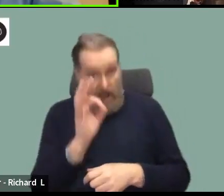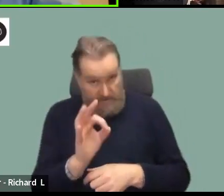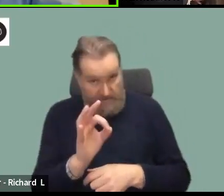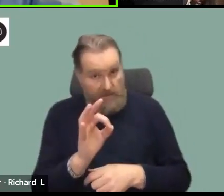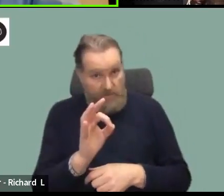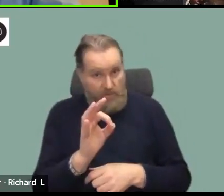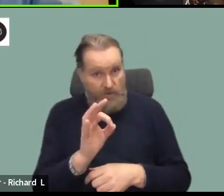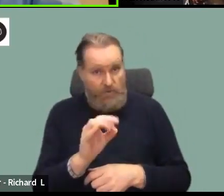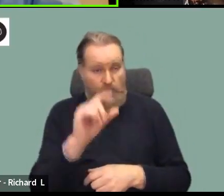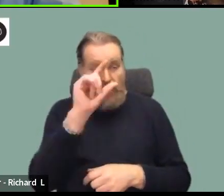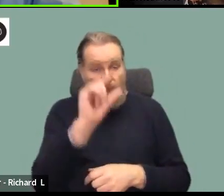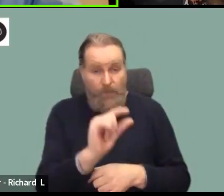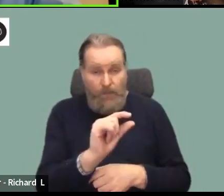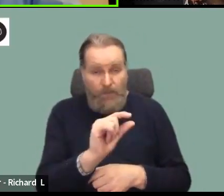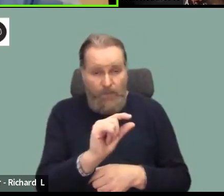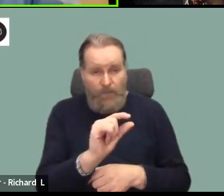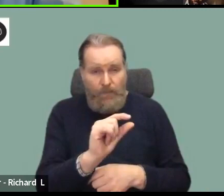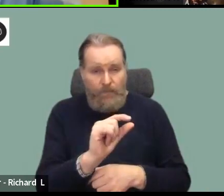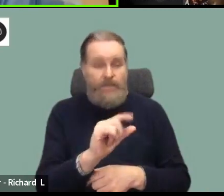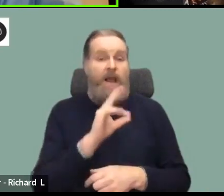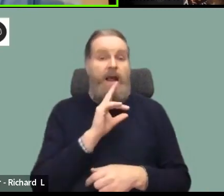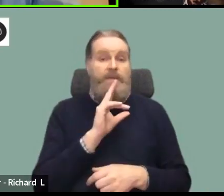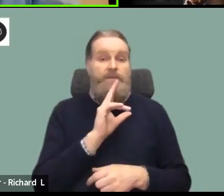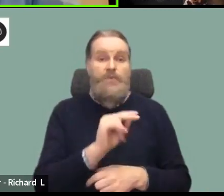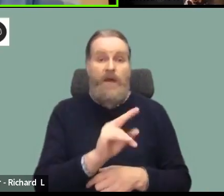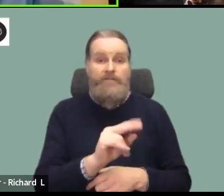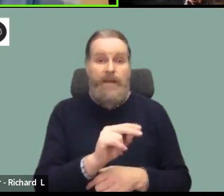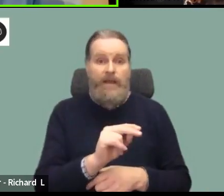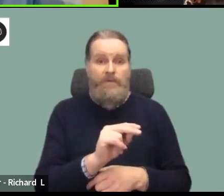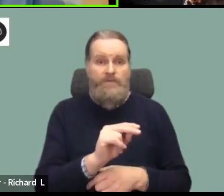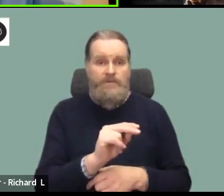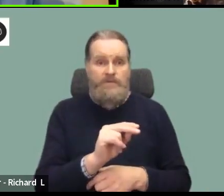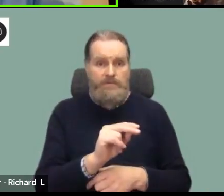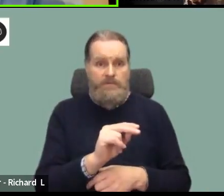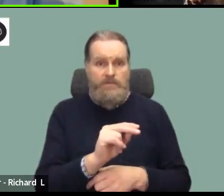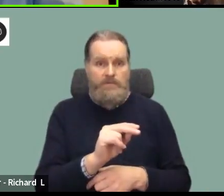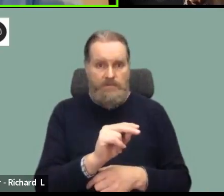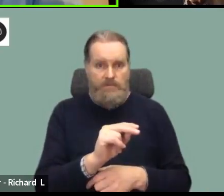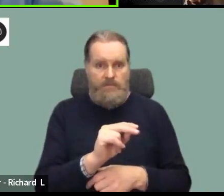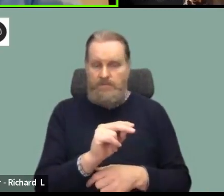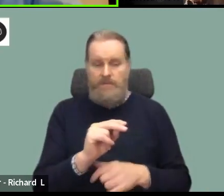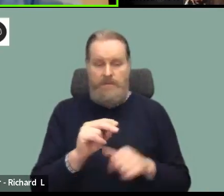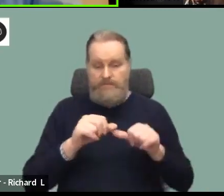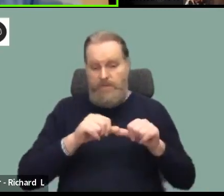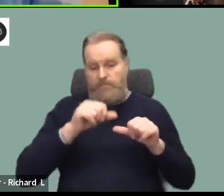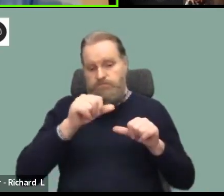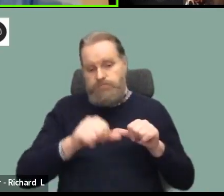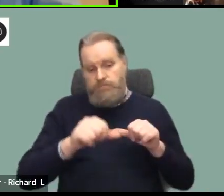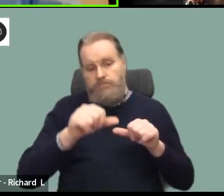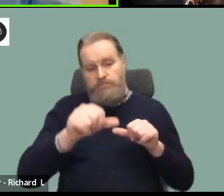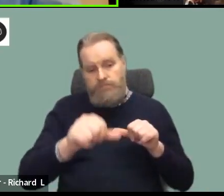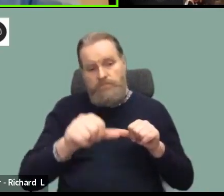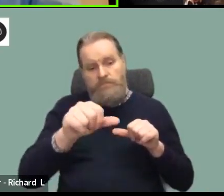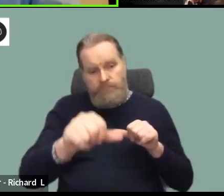So what we're actually asking members to contribute here is fine members to contribute here is far, far less.